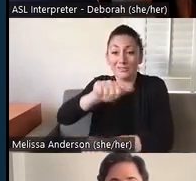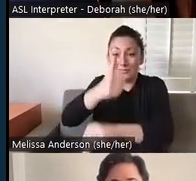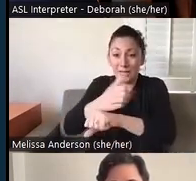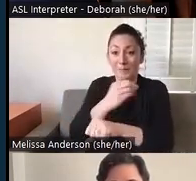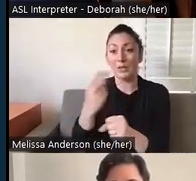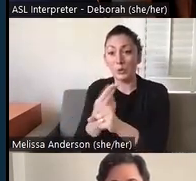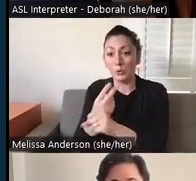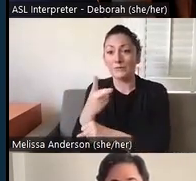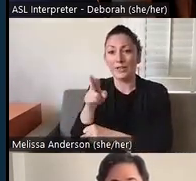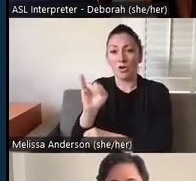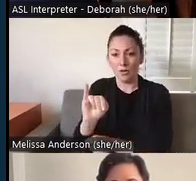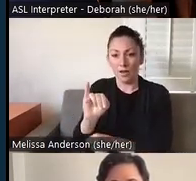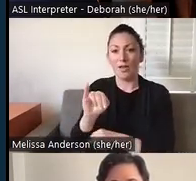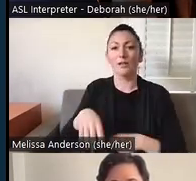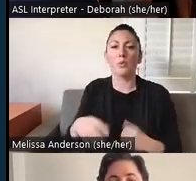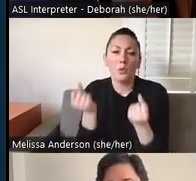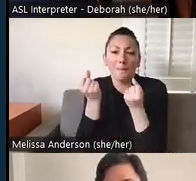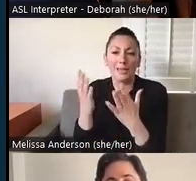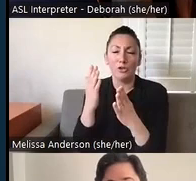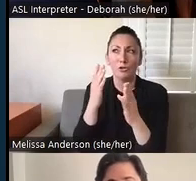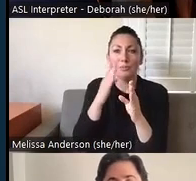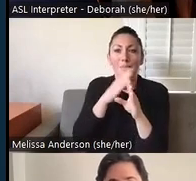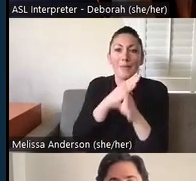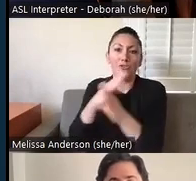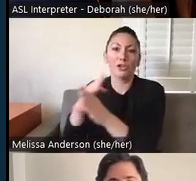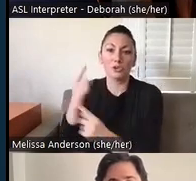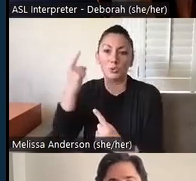the providers don't actually know how to set up and use video remote interpreting so that